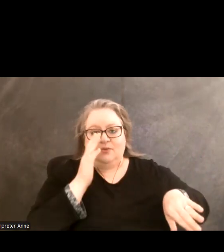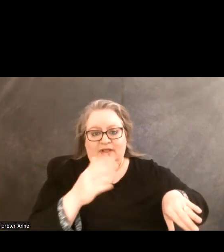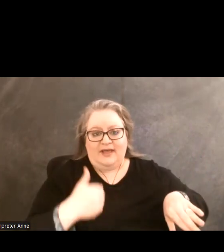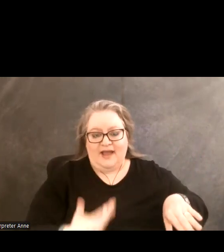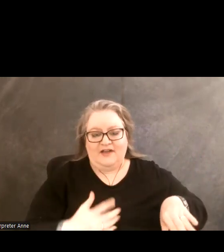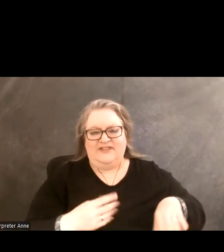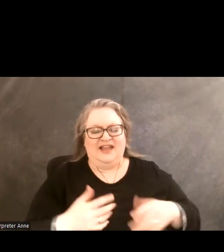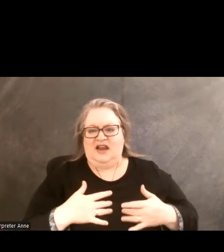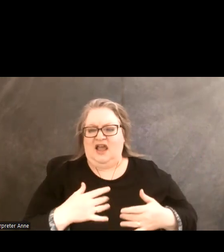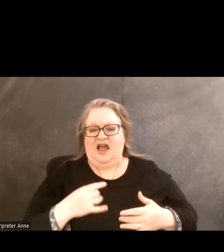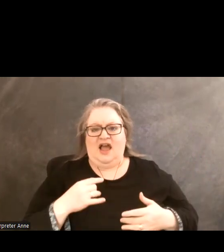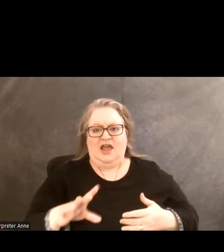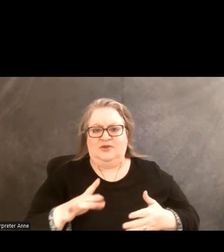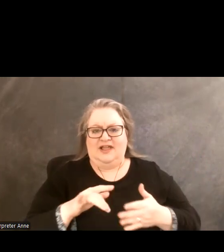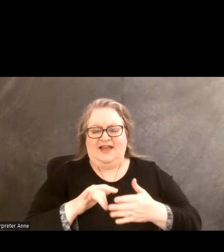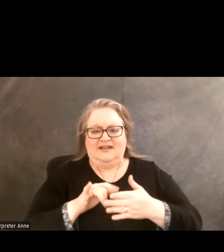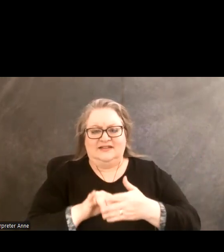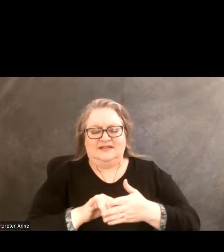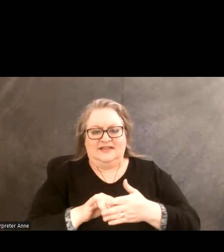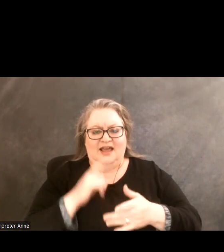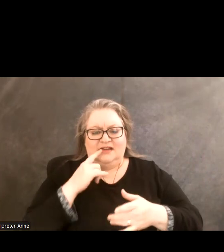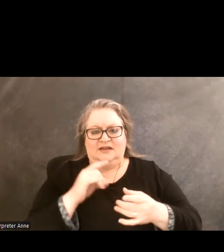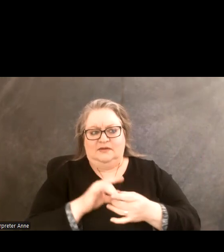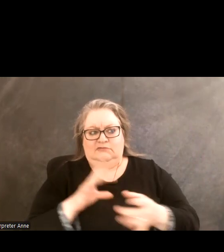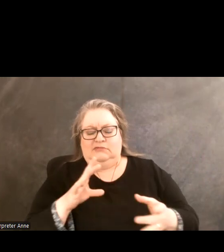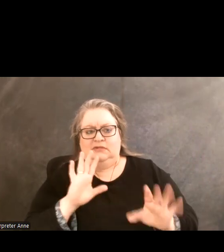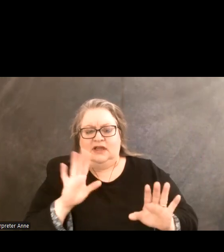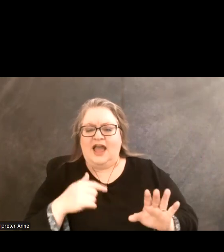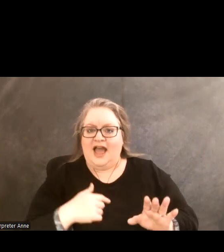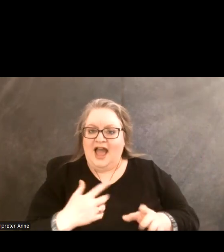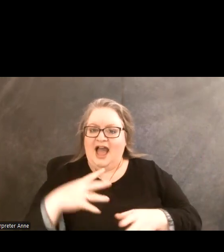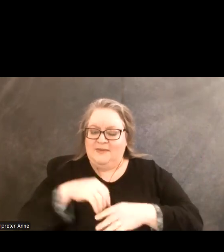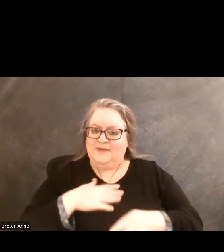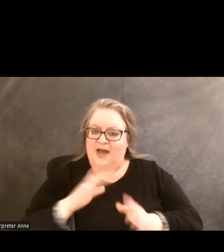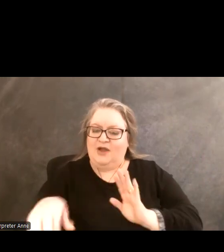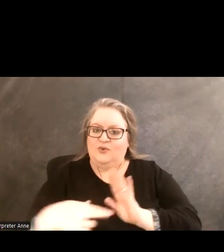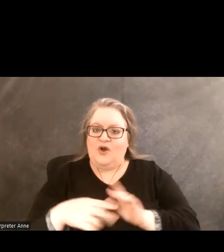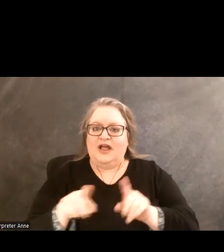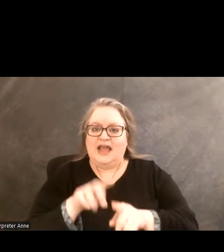to let go on my watch. I am in my role as a disability rights